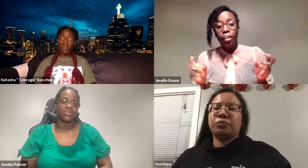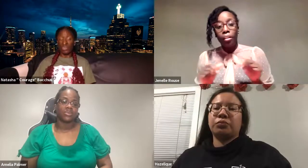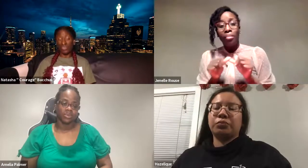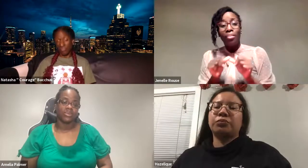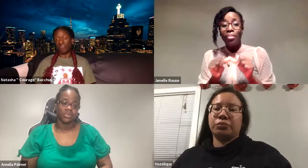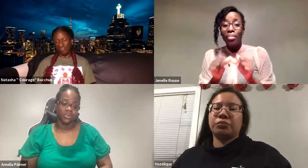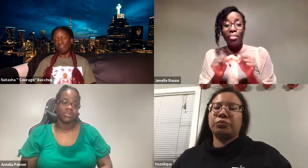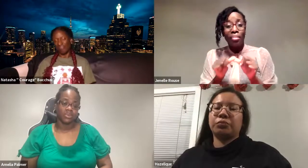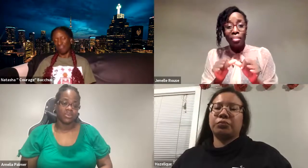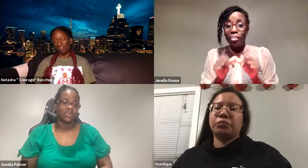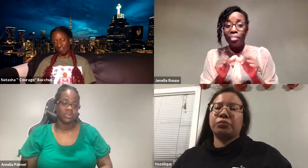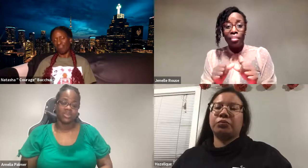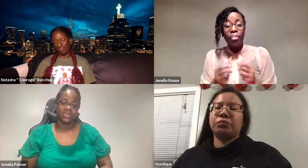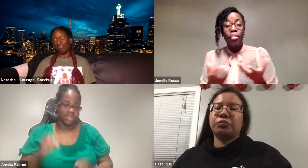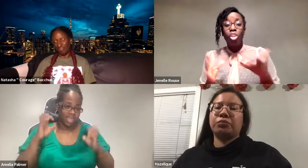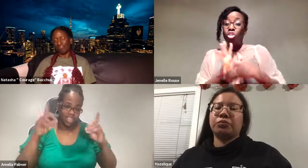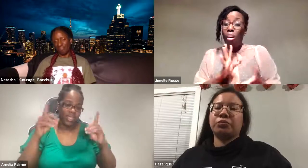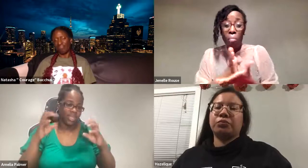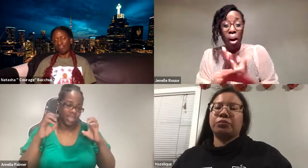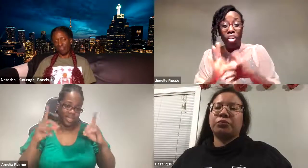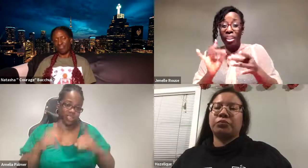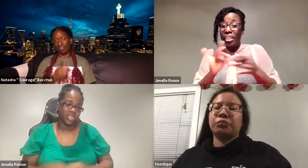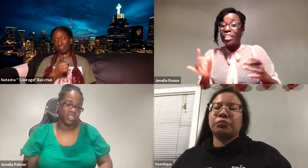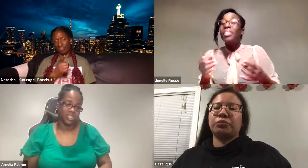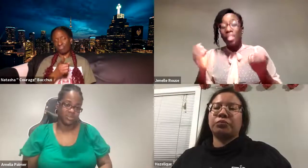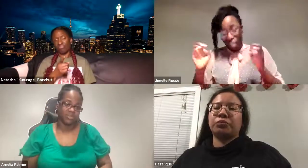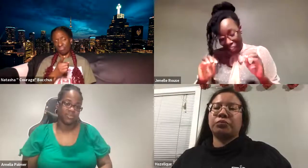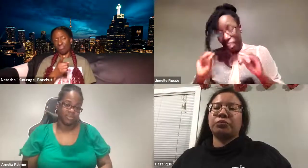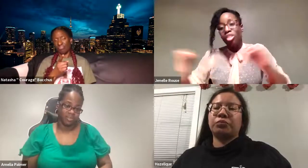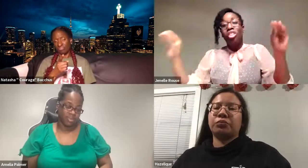we've got to make some noise, we've got to keep making noise, we've got to keep talking about